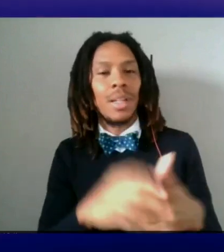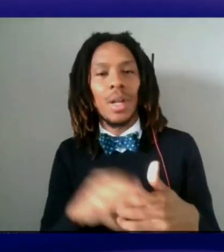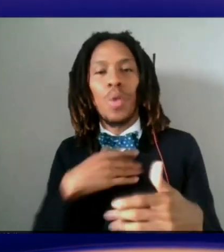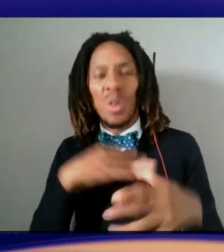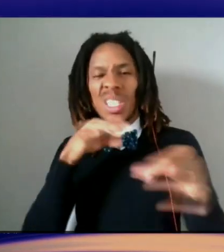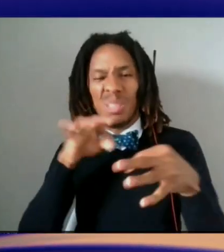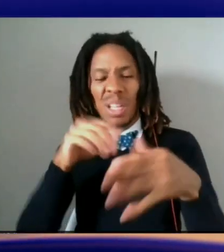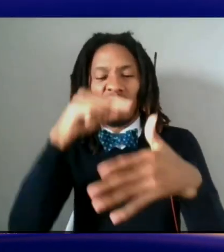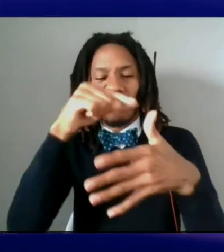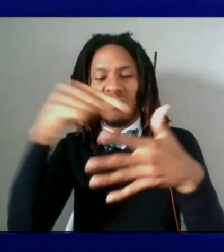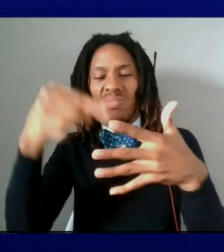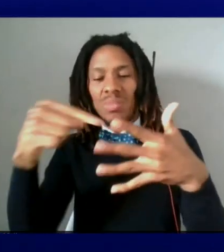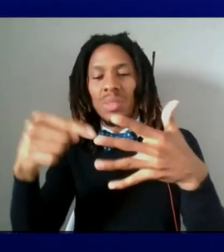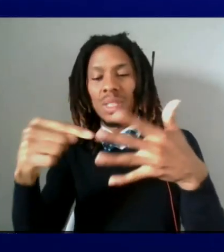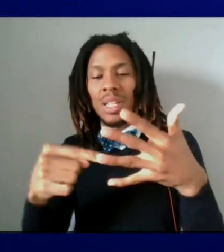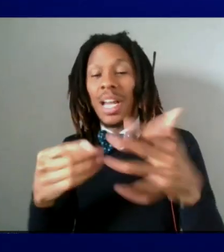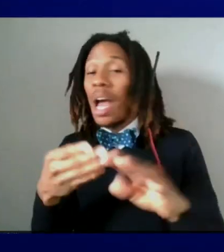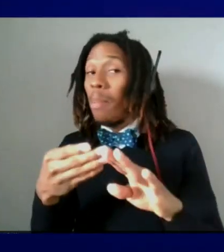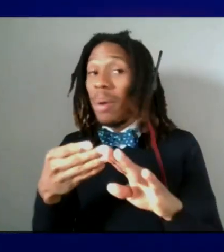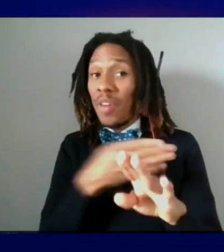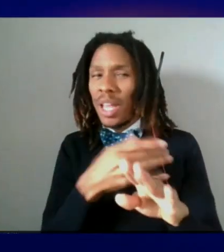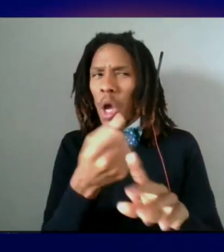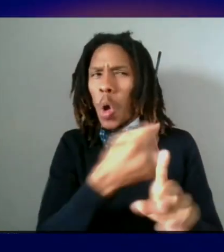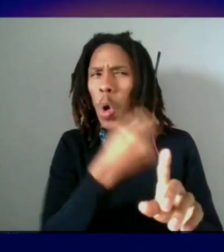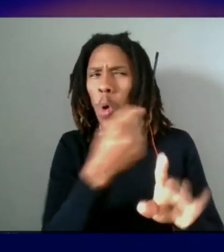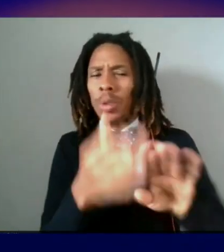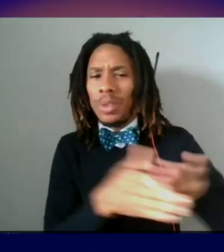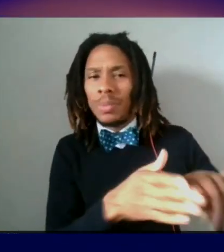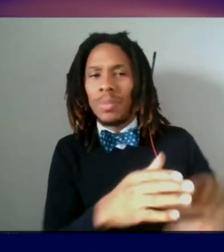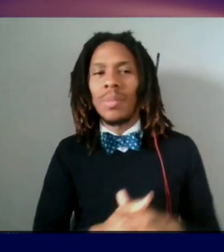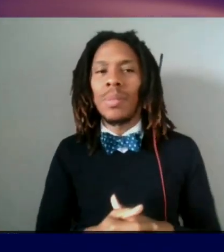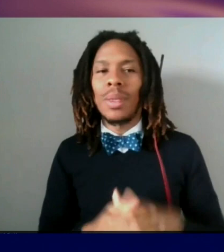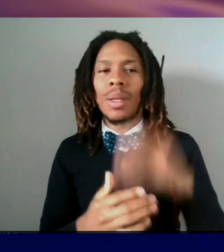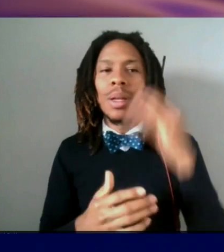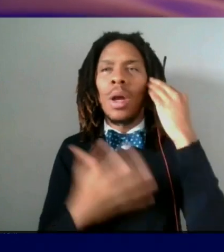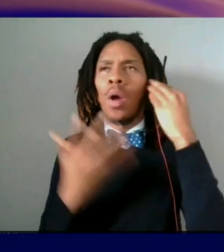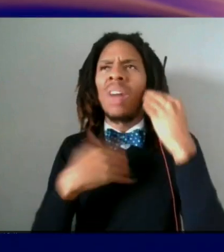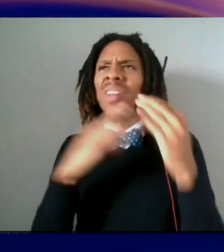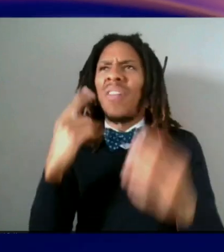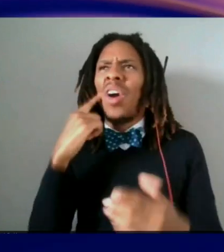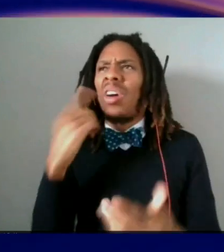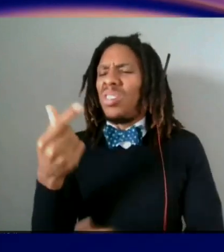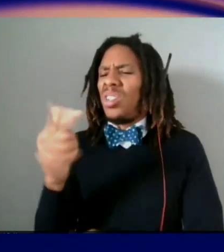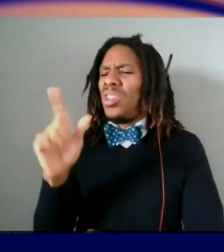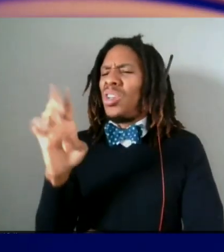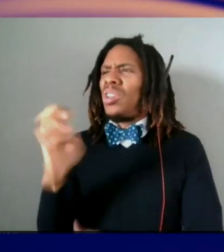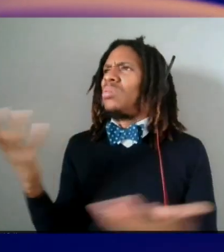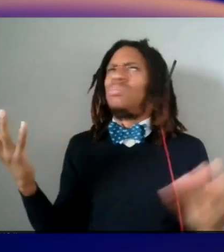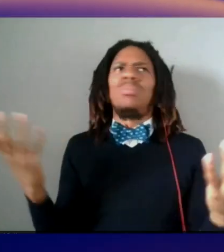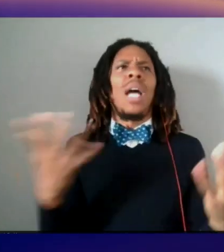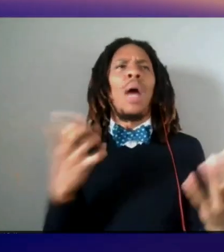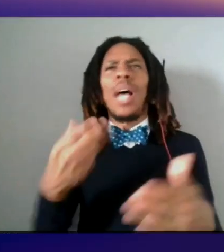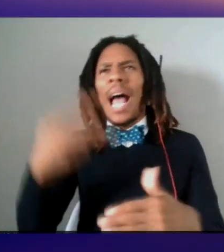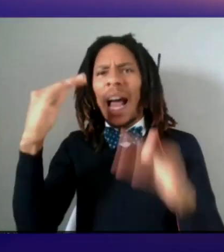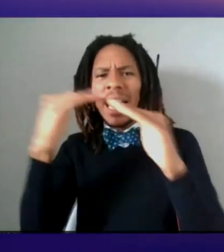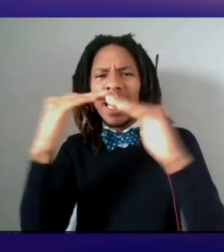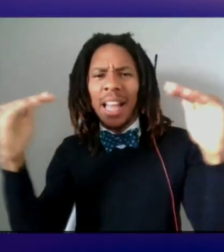But I think before we do anything else, right? What if I've never heard of Glue? Give me the high level. Tell me why I should care about Glue.